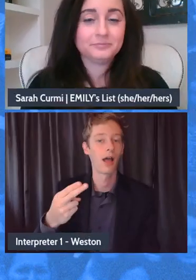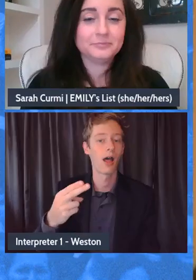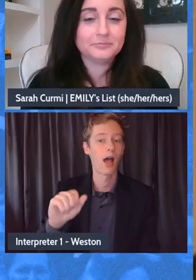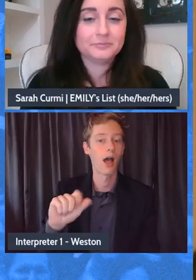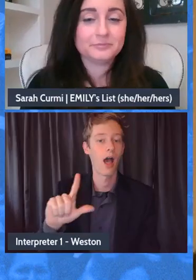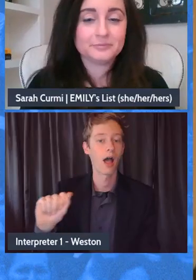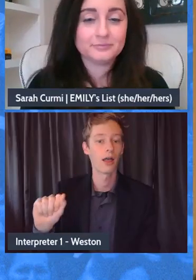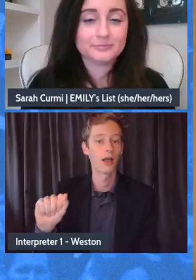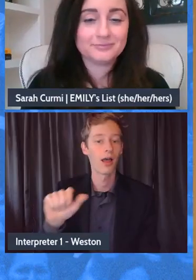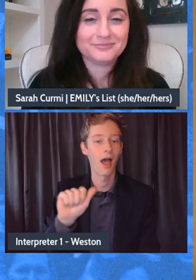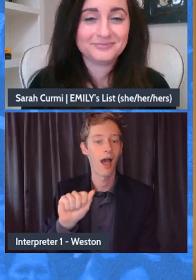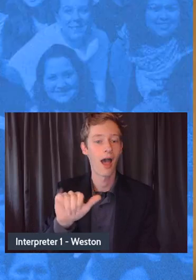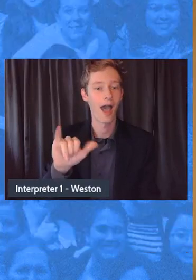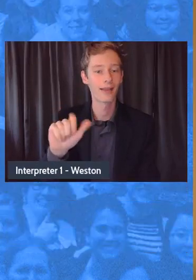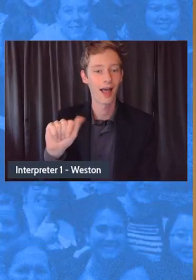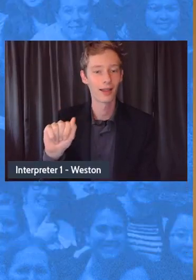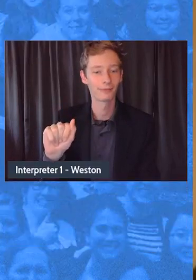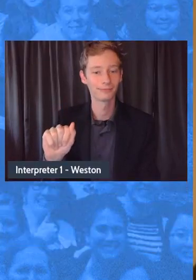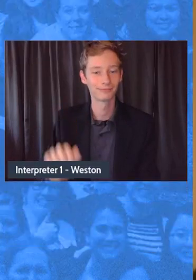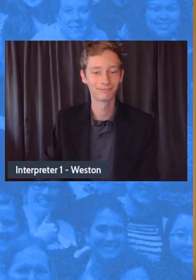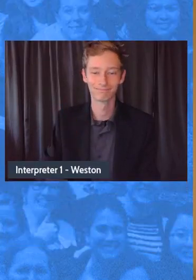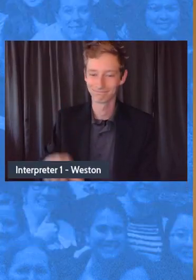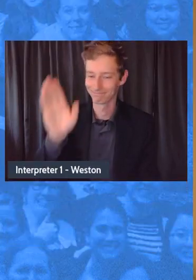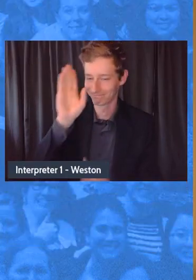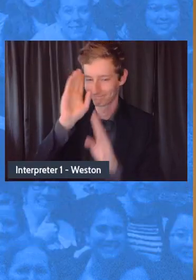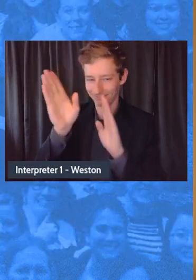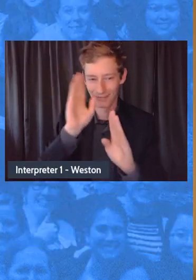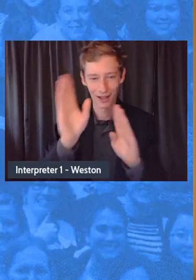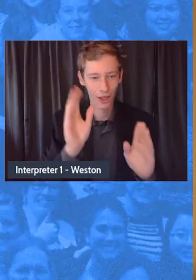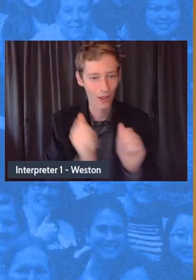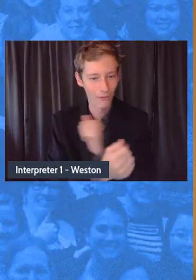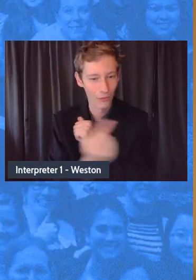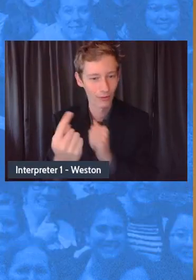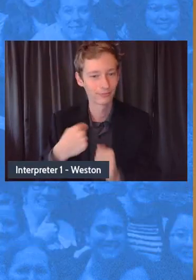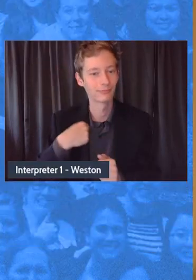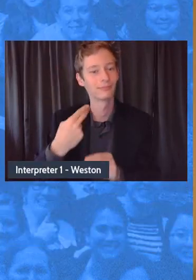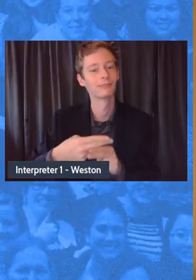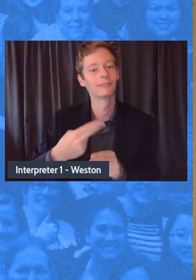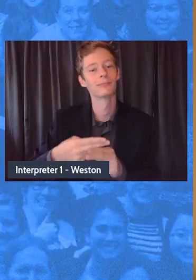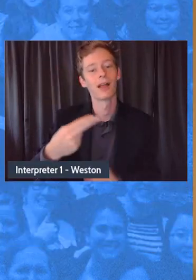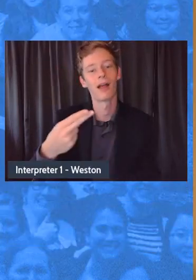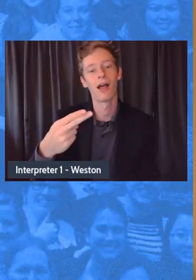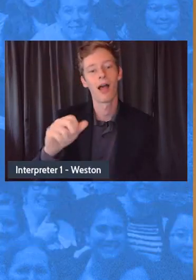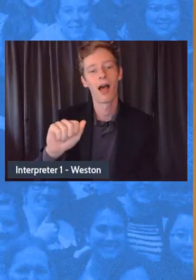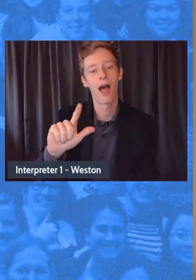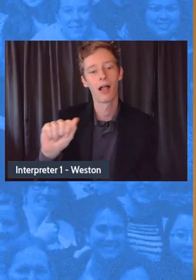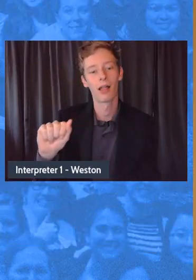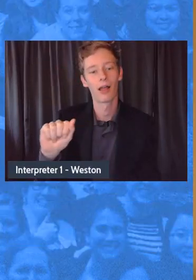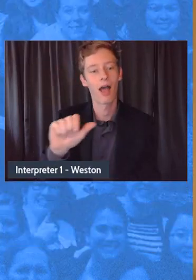Hello everyone. Thank you so much for having me today. I'm delegate Hala Ayala, probably running to make history